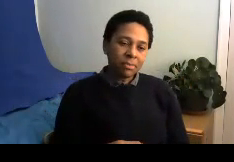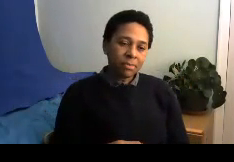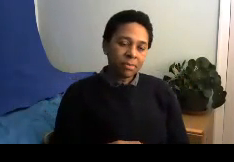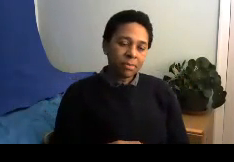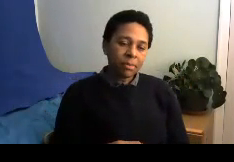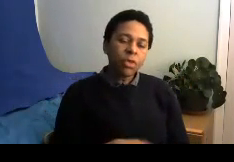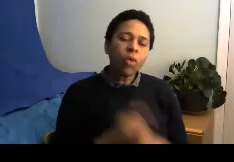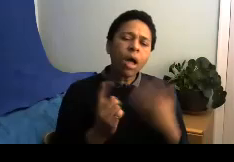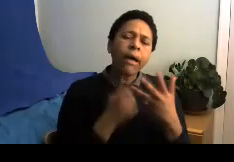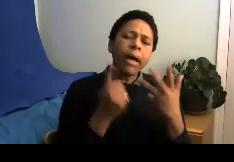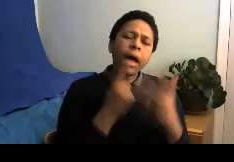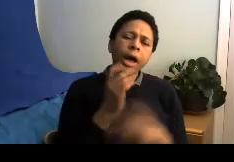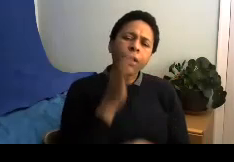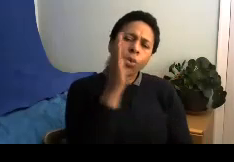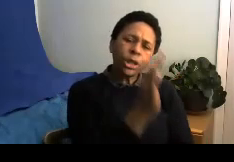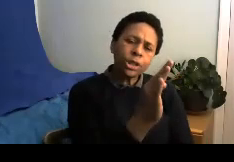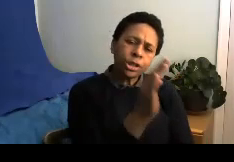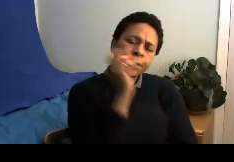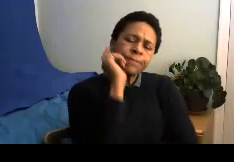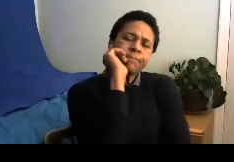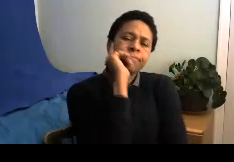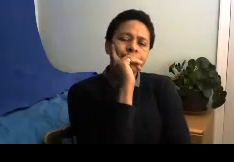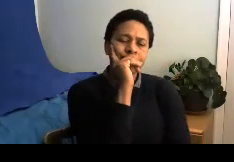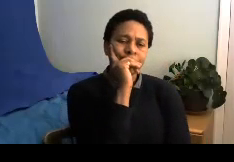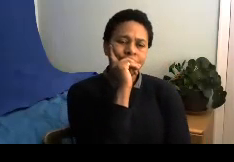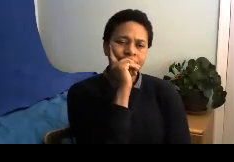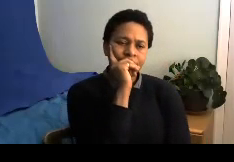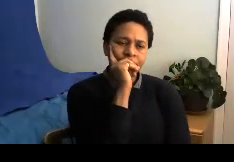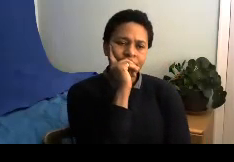question, if you don't mind sticking around for a few more